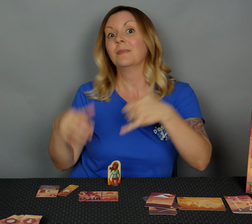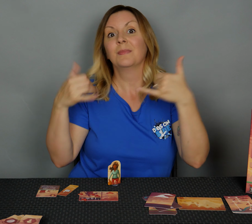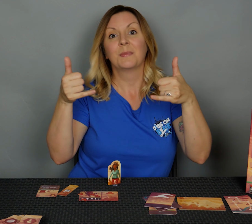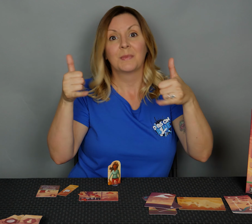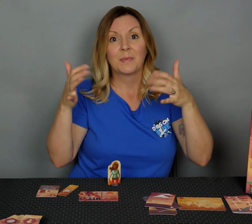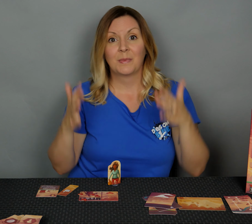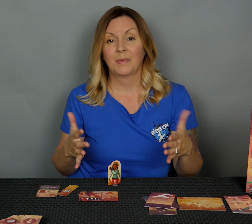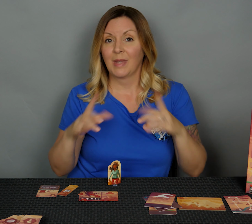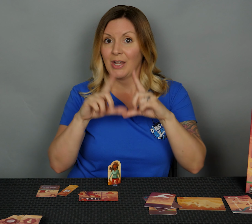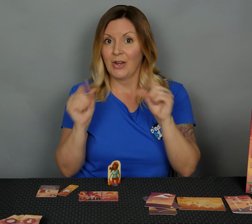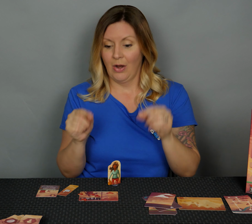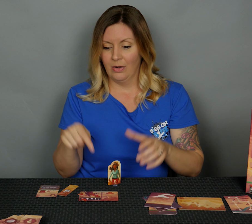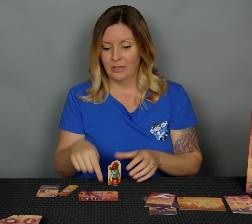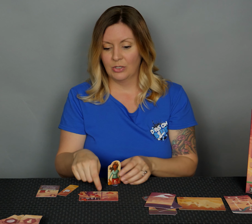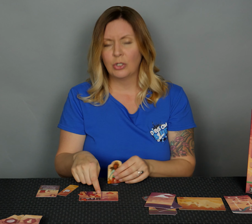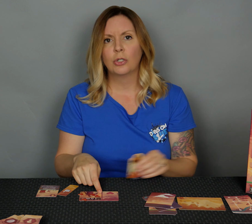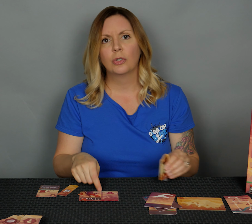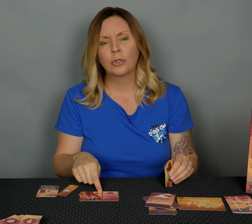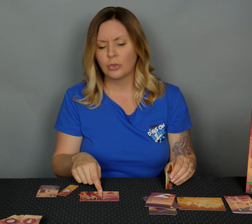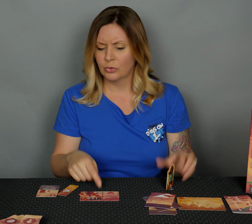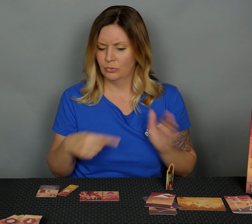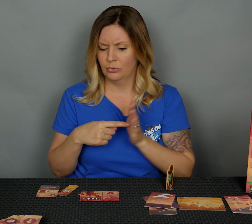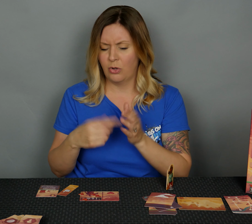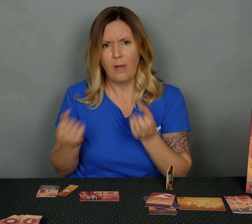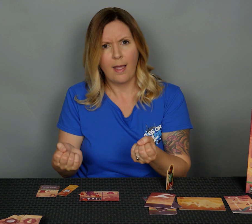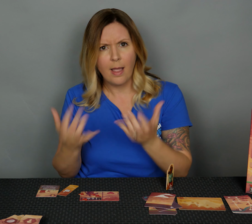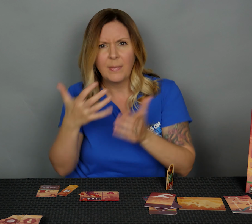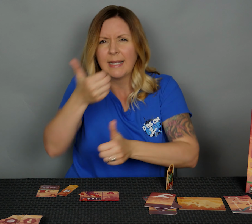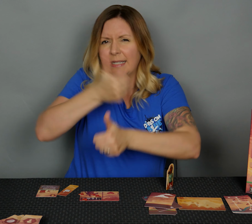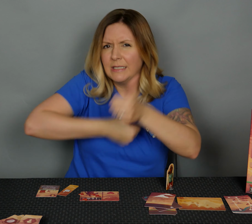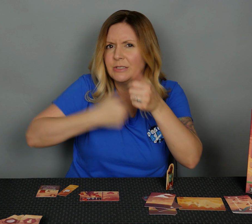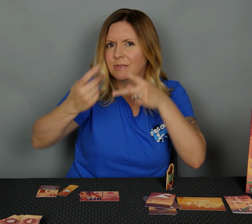Your player card shows how many of each type the game includes.